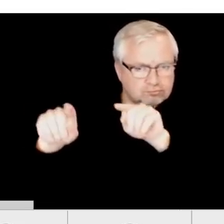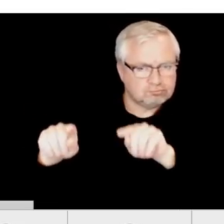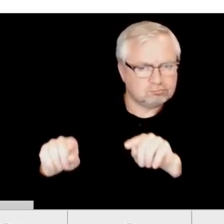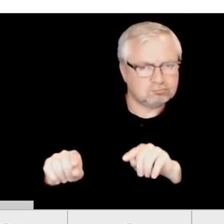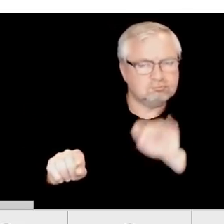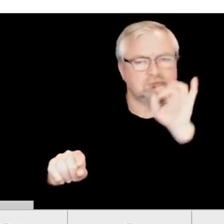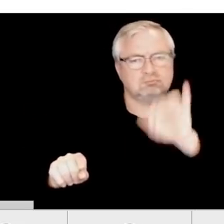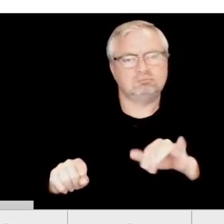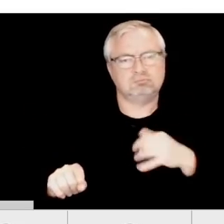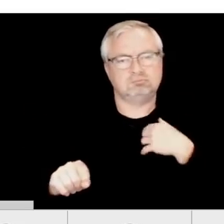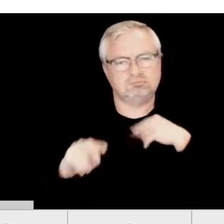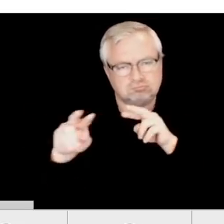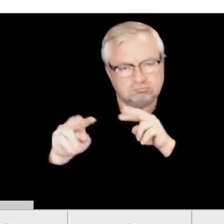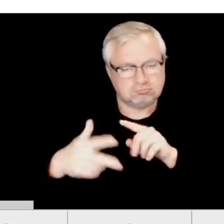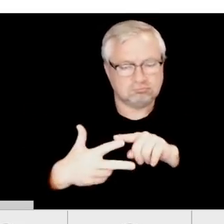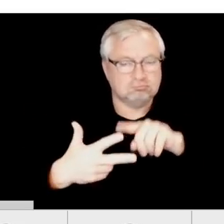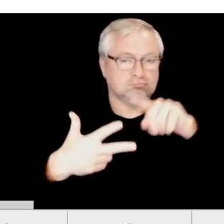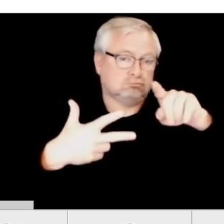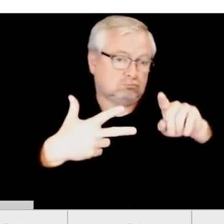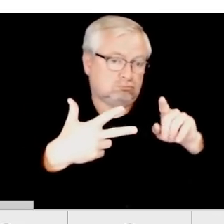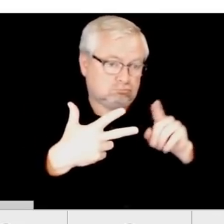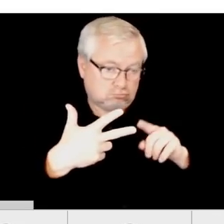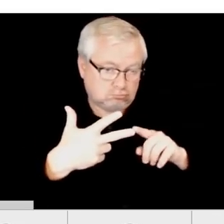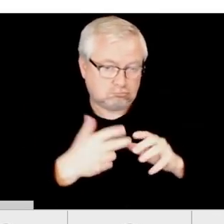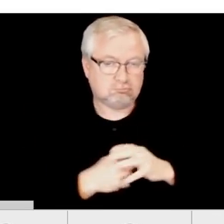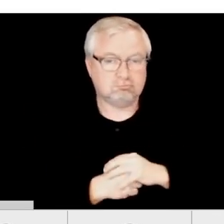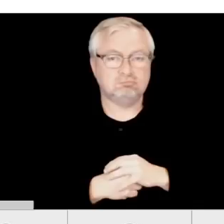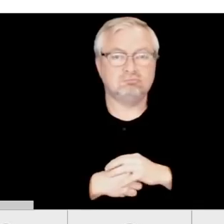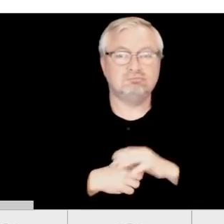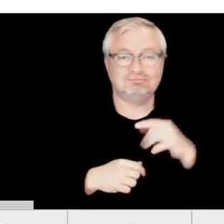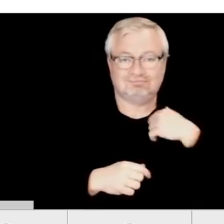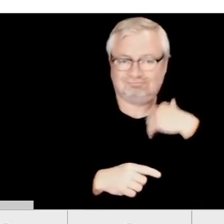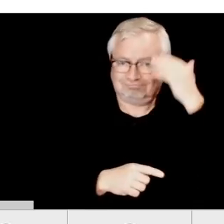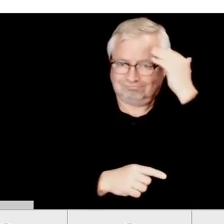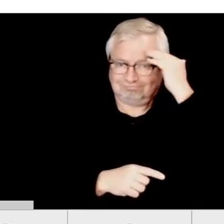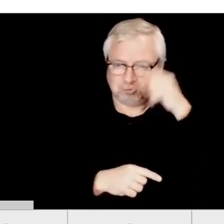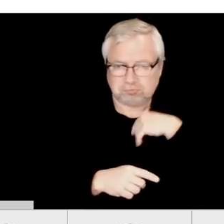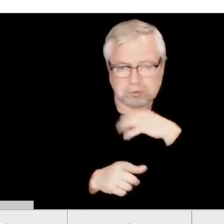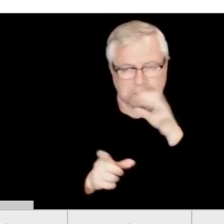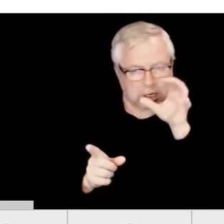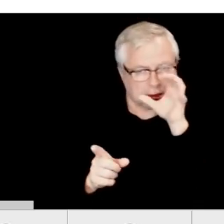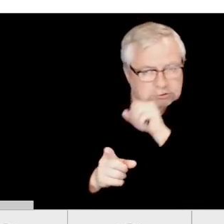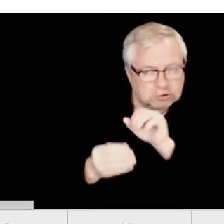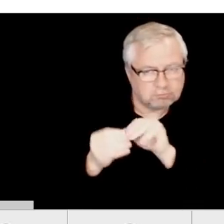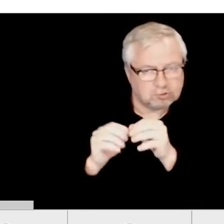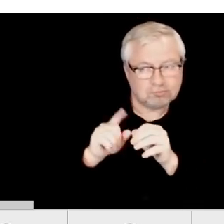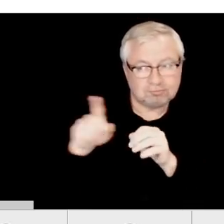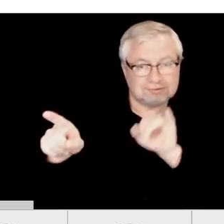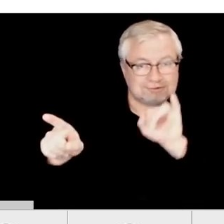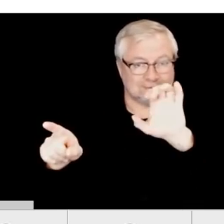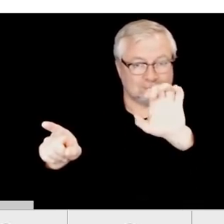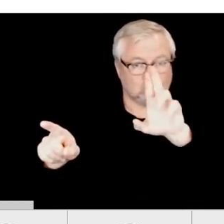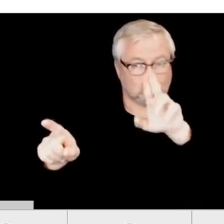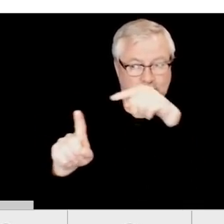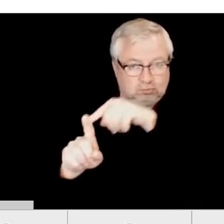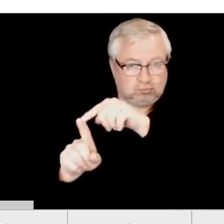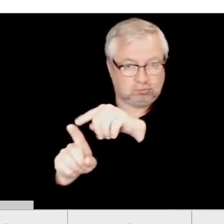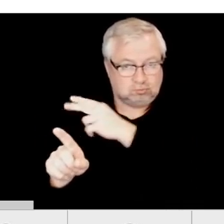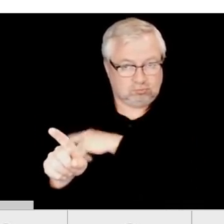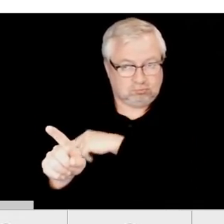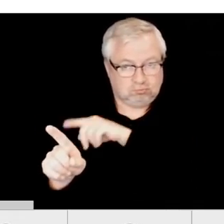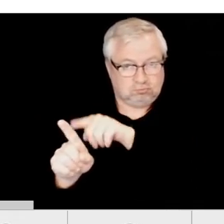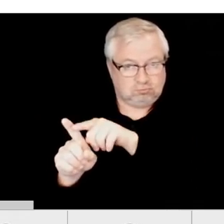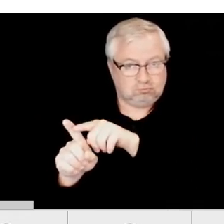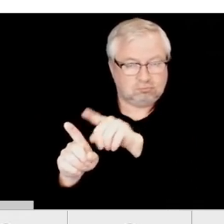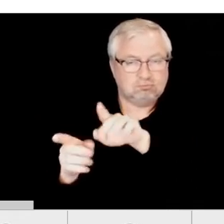And thirdly, as we estimate that ICU mortality, as the U.S. data shows us,